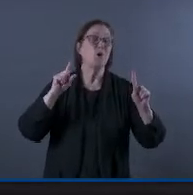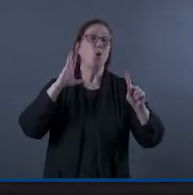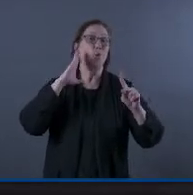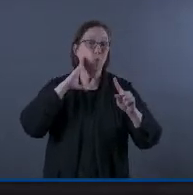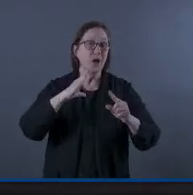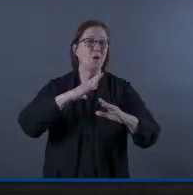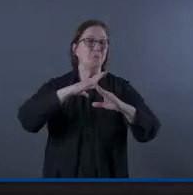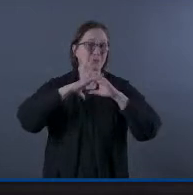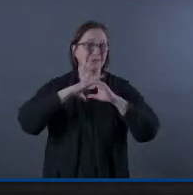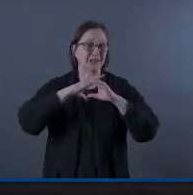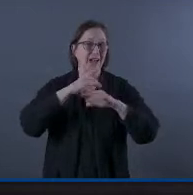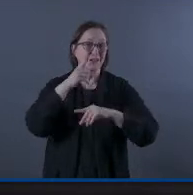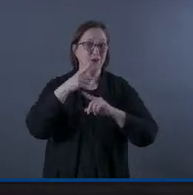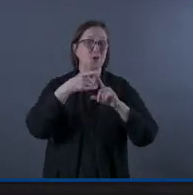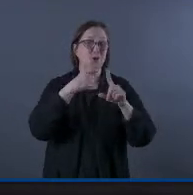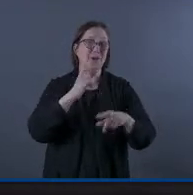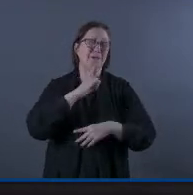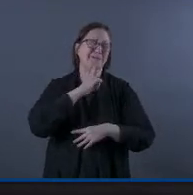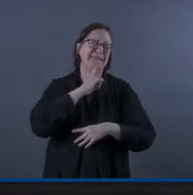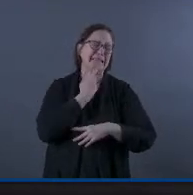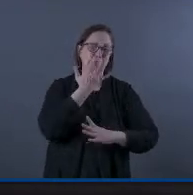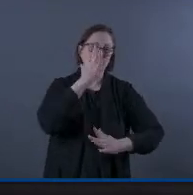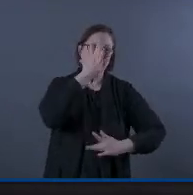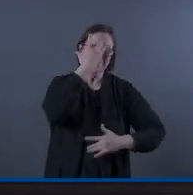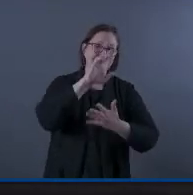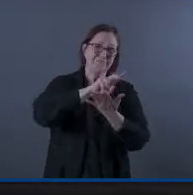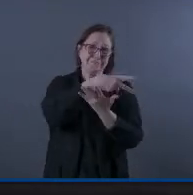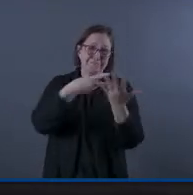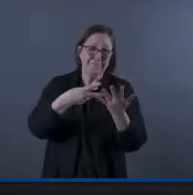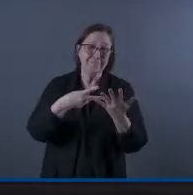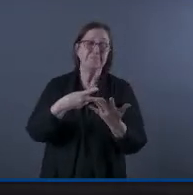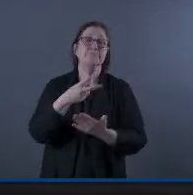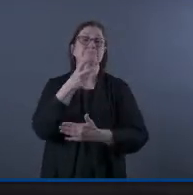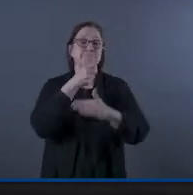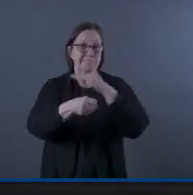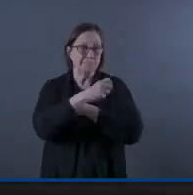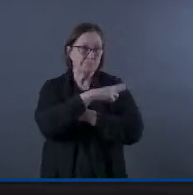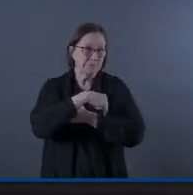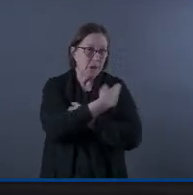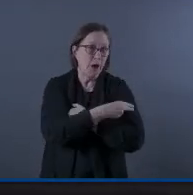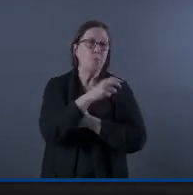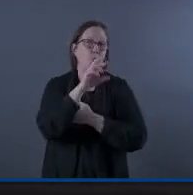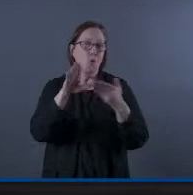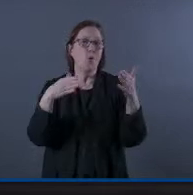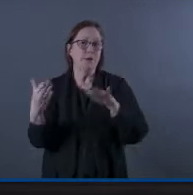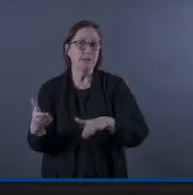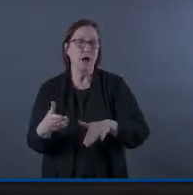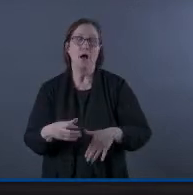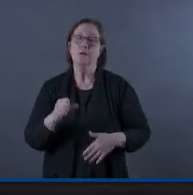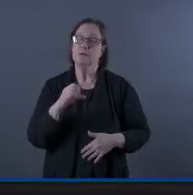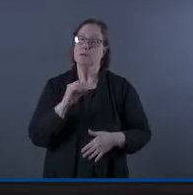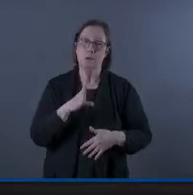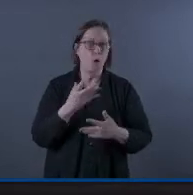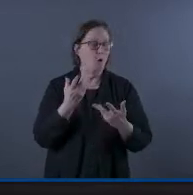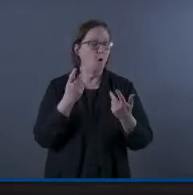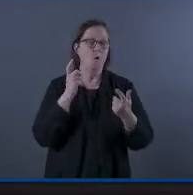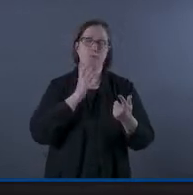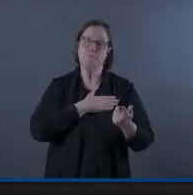And so I would wholeheartedly echo Erika's statement, get whatever vaccine you can, as quickly as you can get it. Yeah, thanks for that.